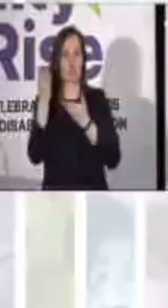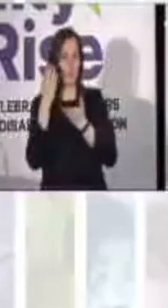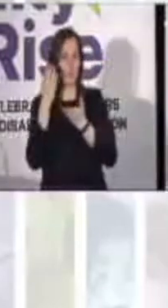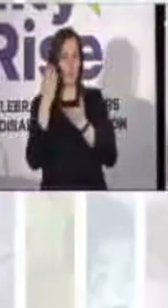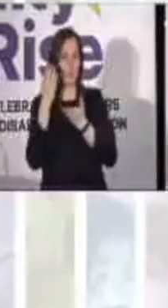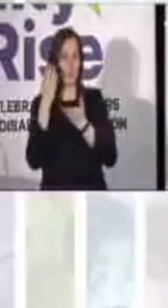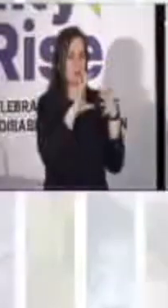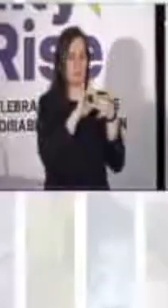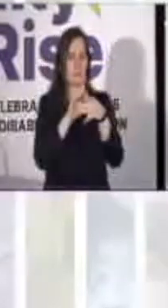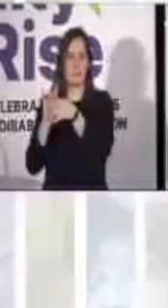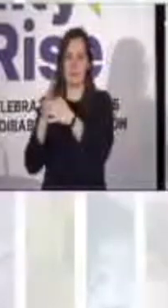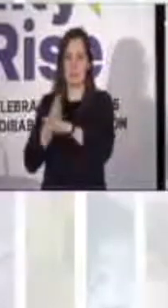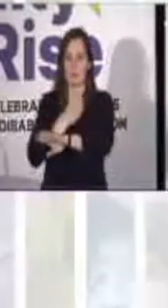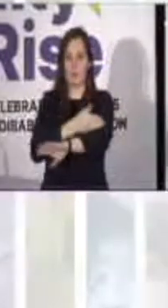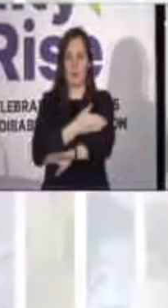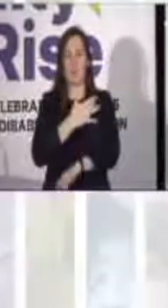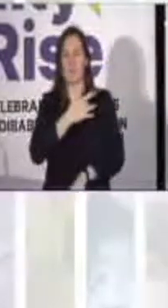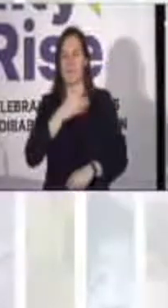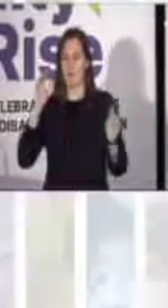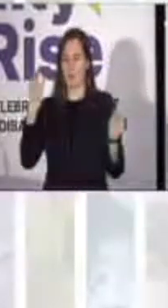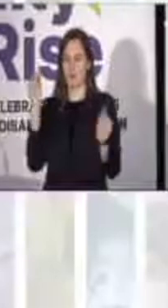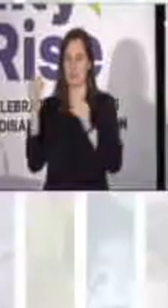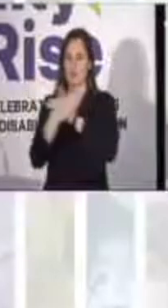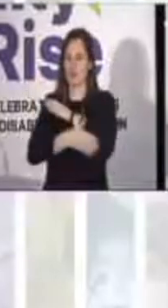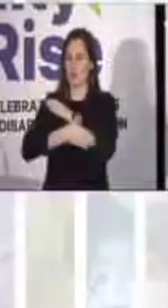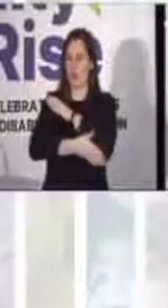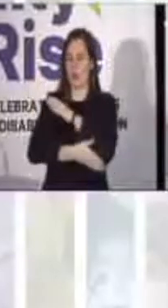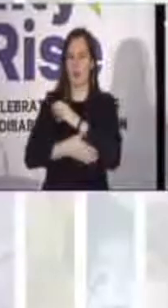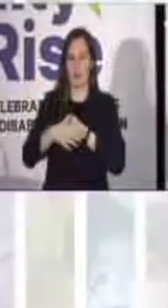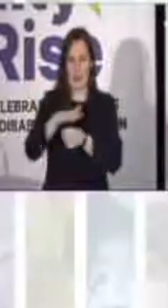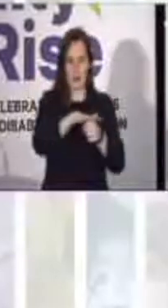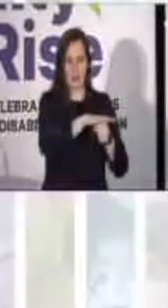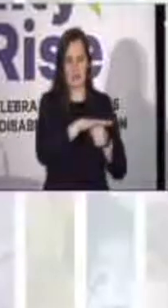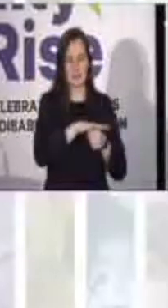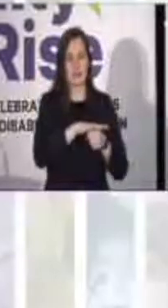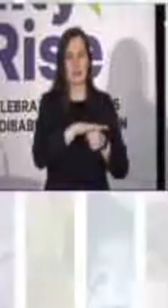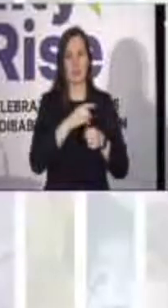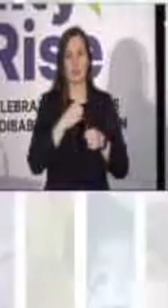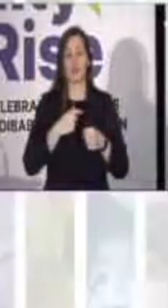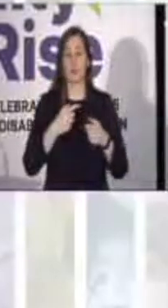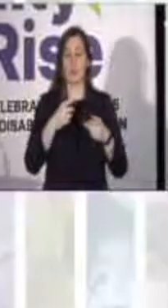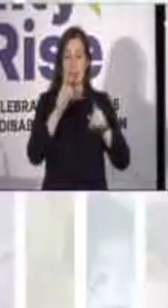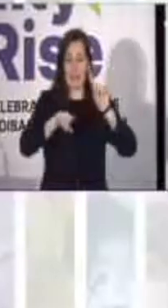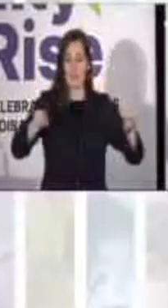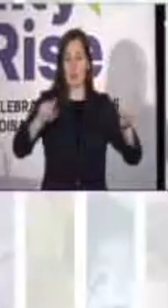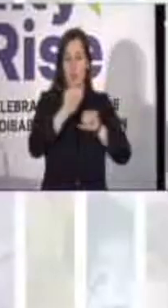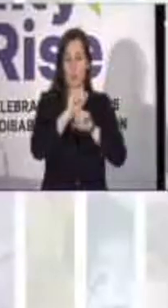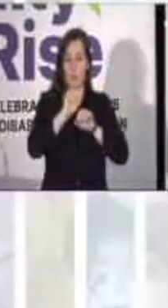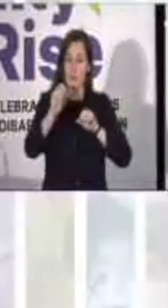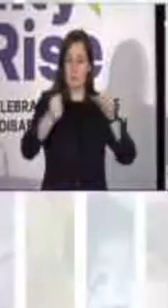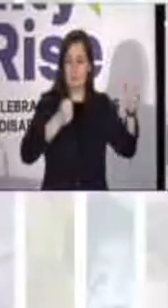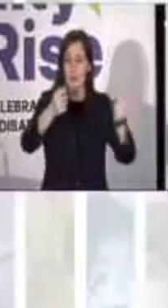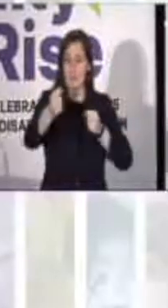PARTICULARLY IN THE RURAL AREAS. SHE EMPLOYS A DIVERSE WORKFORCE PROVIDING EMPLOYMENT OPPORTUNITIES